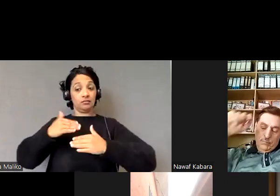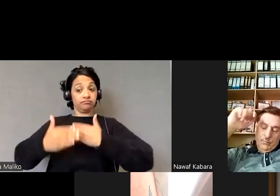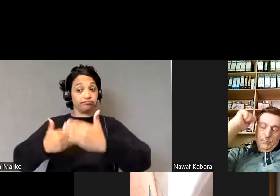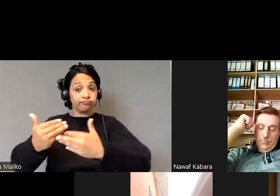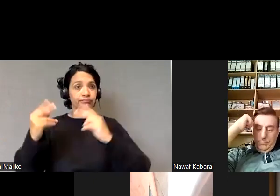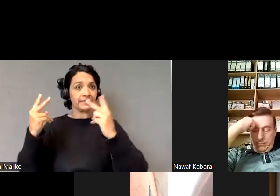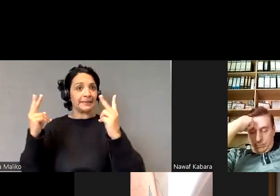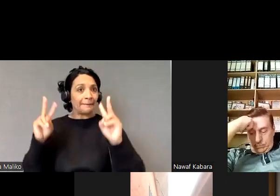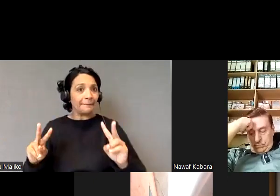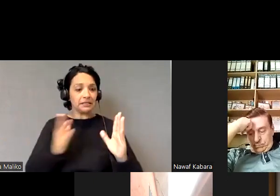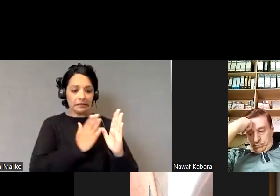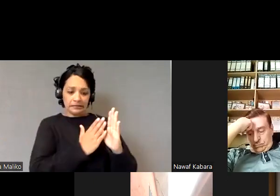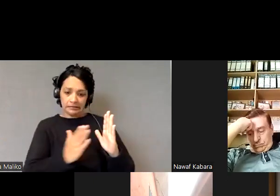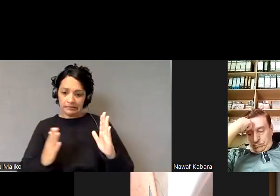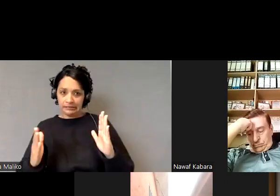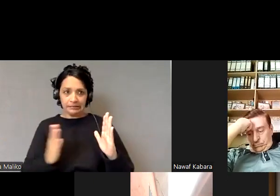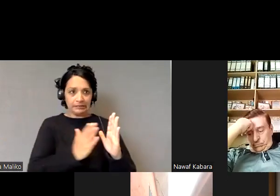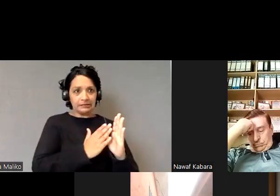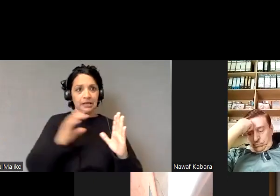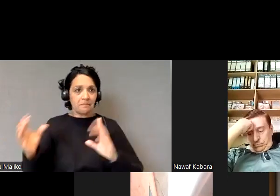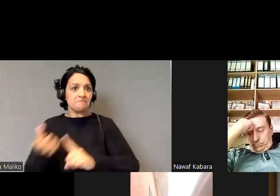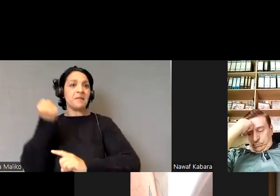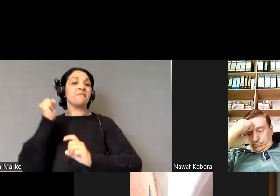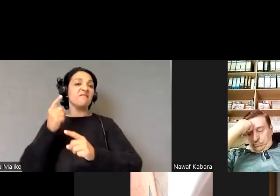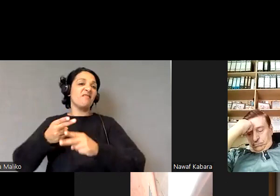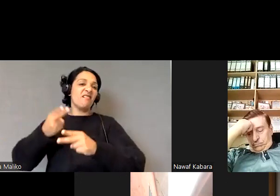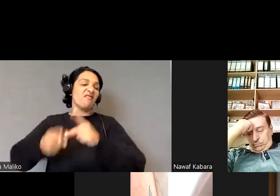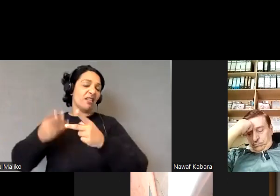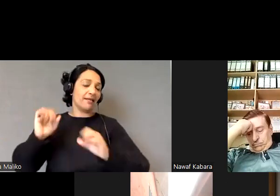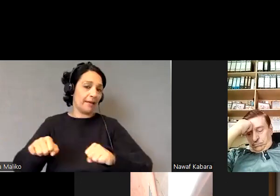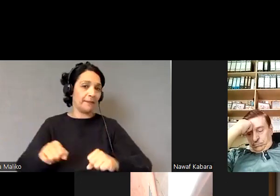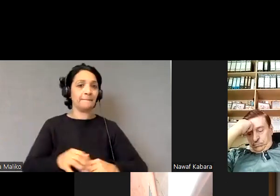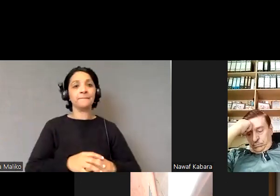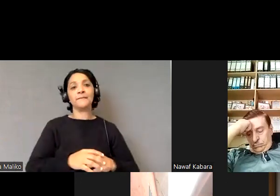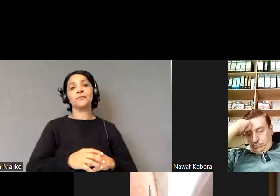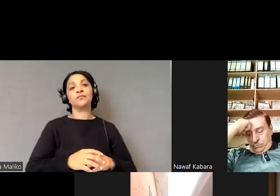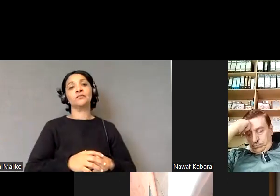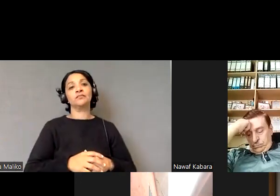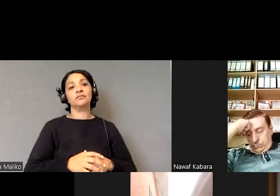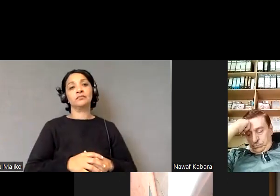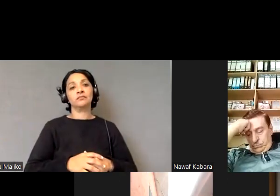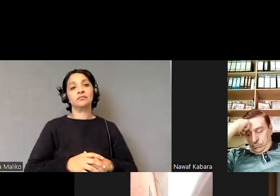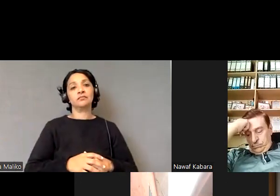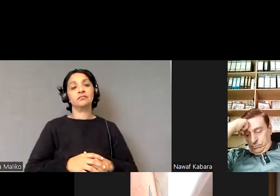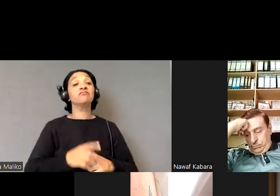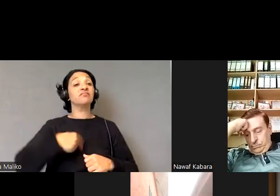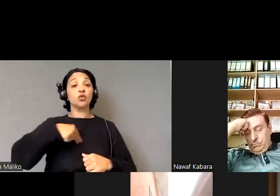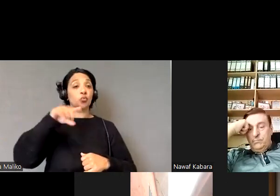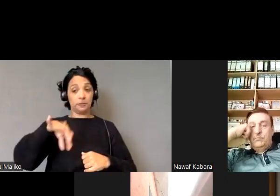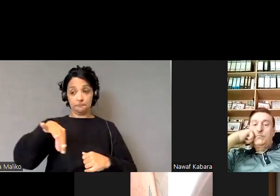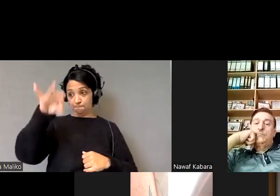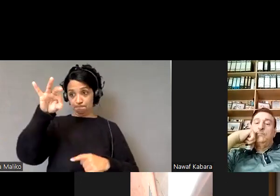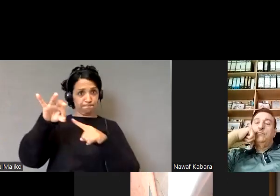So you know, essentially what we found is that organisations of persons with disabilities